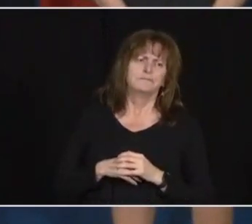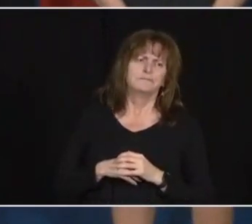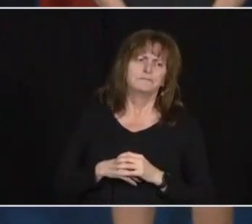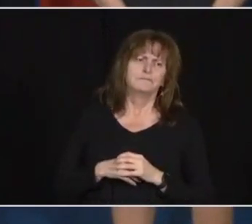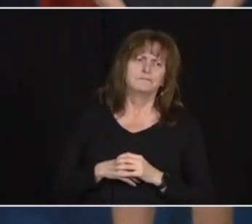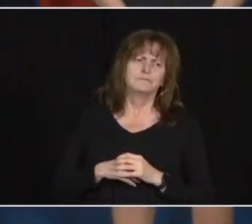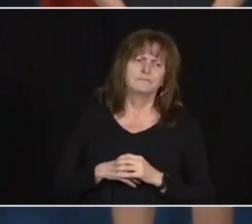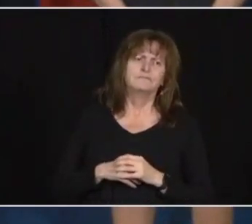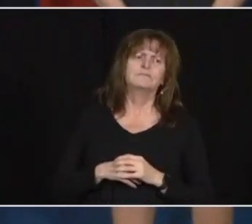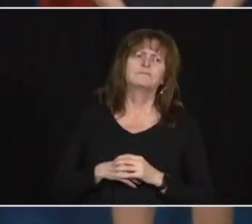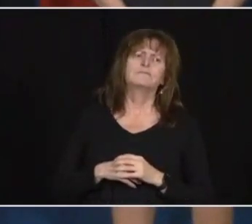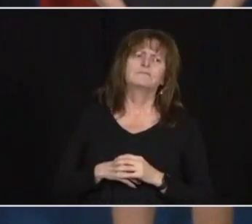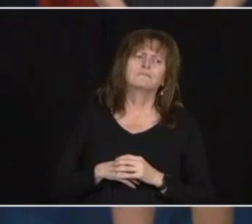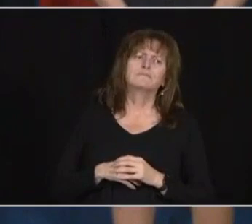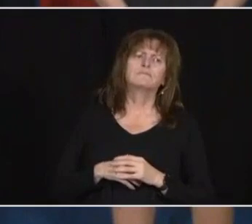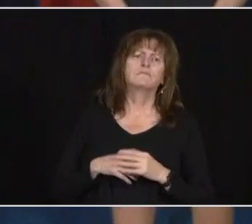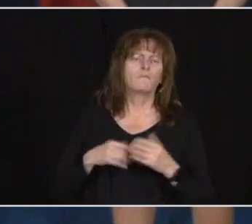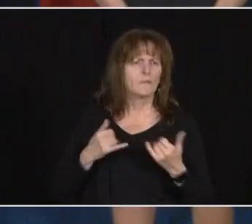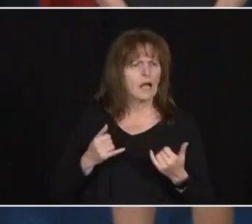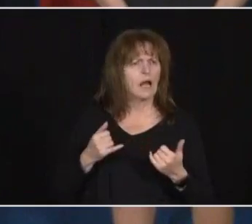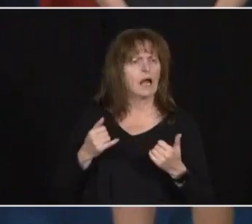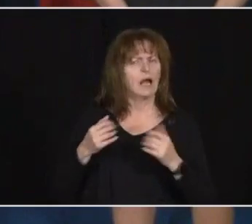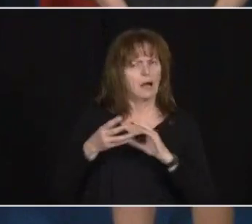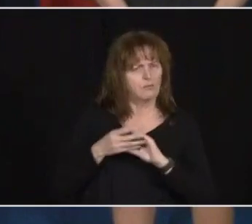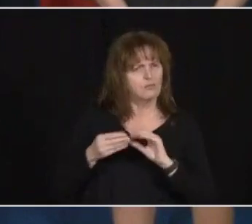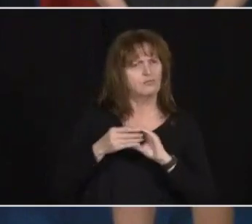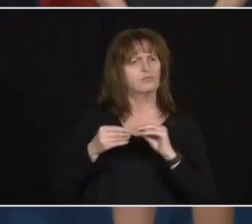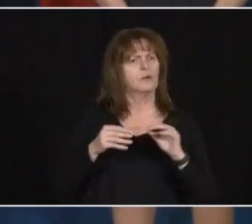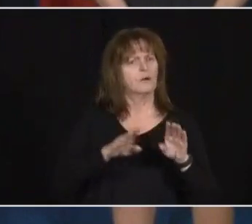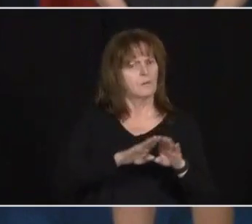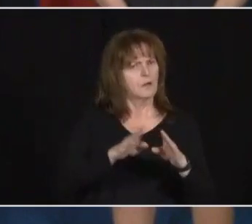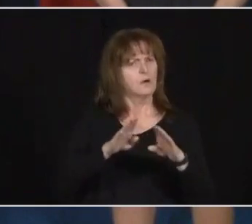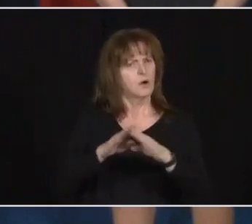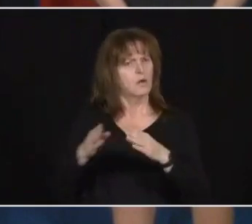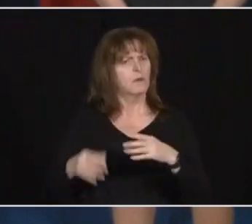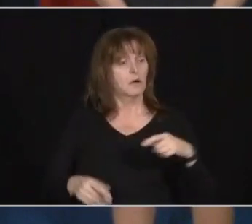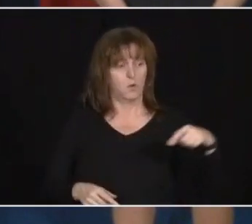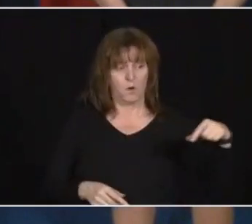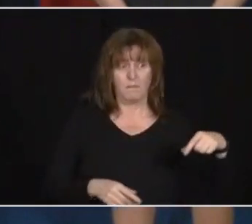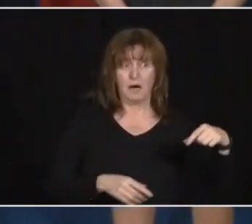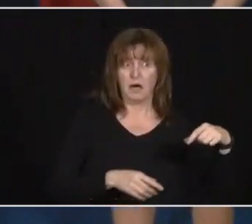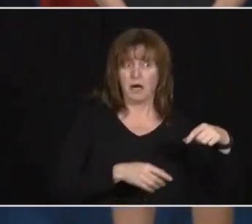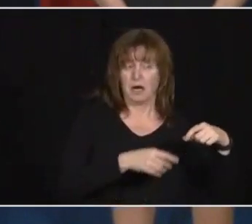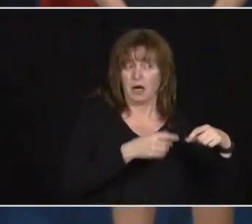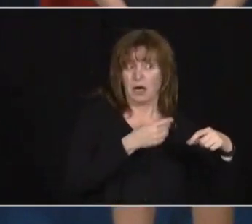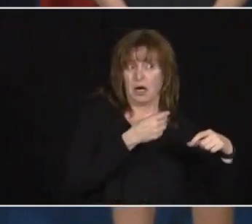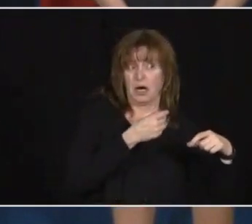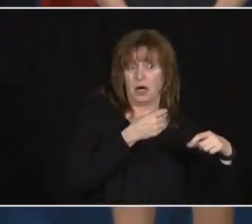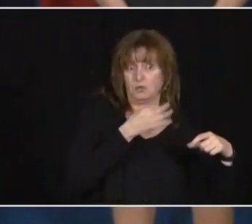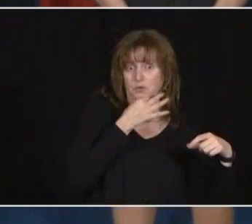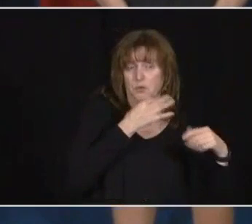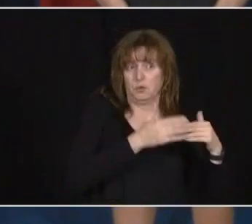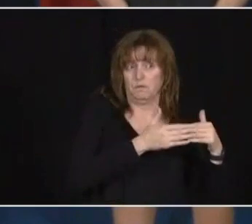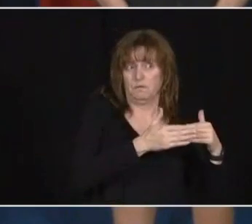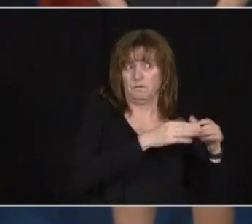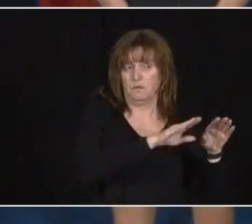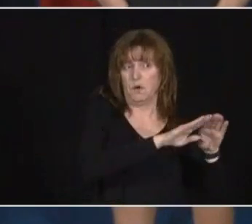sooner, the stores will be open in a few days also. Are you considering trying to control movement coming